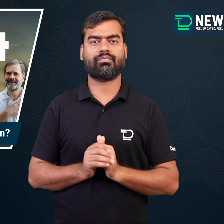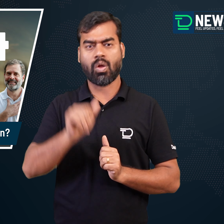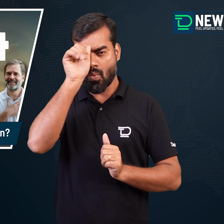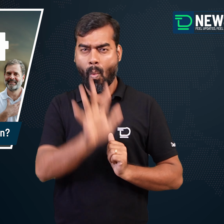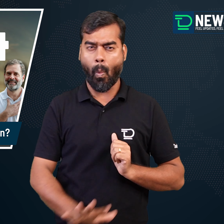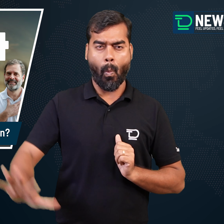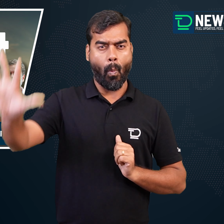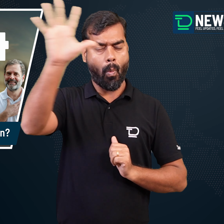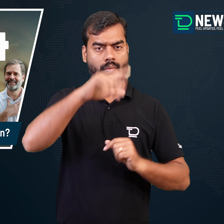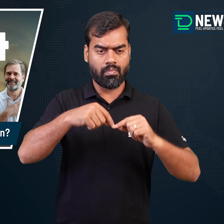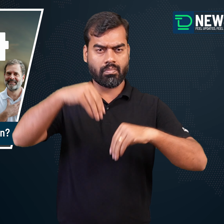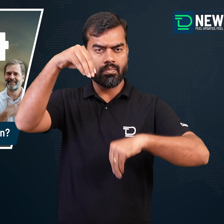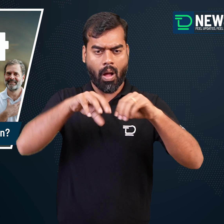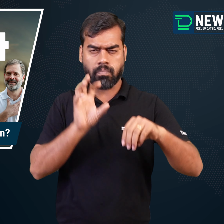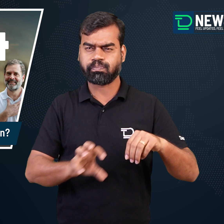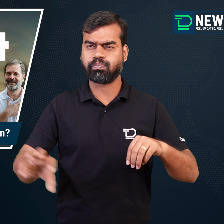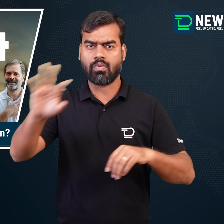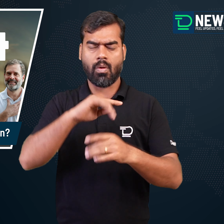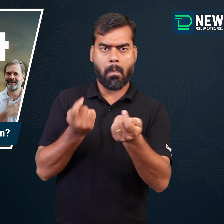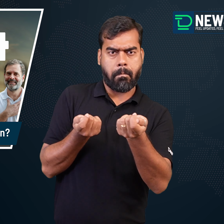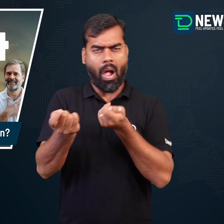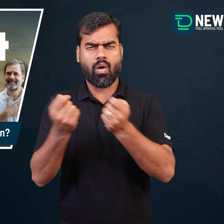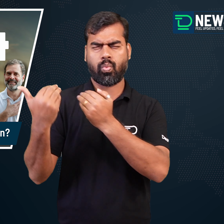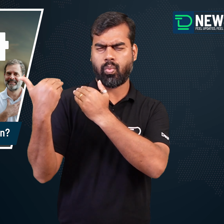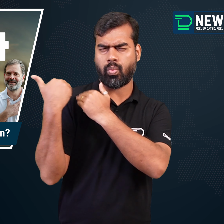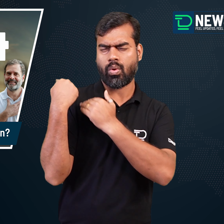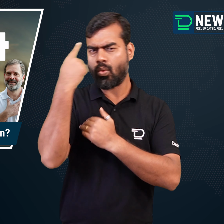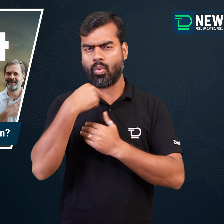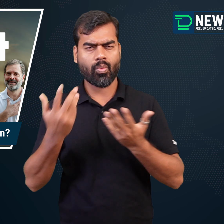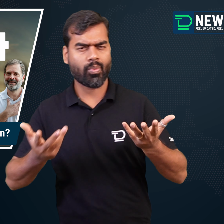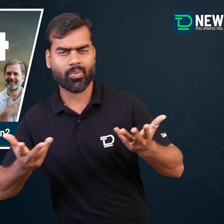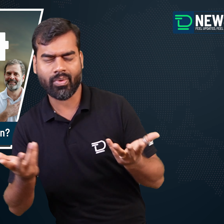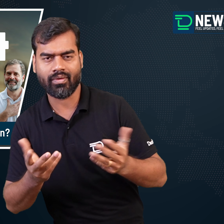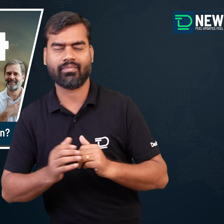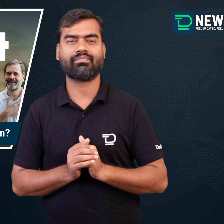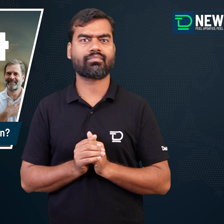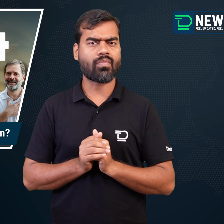Who is responsible for conducting elections?